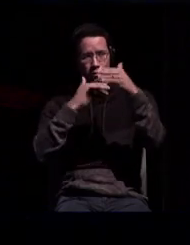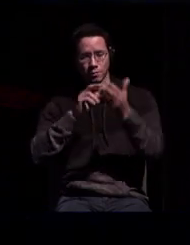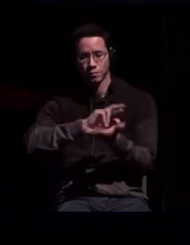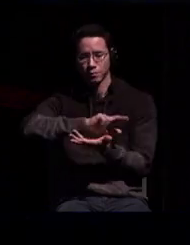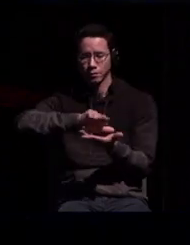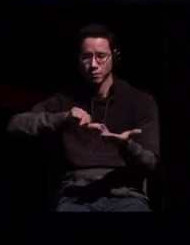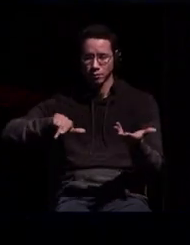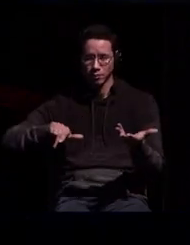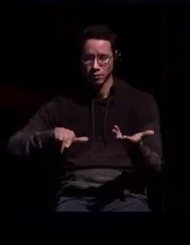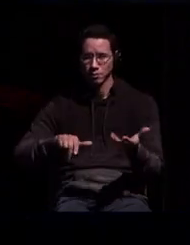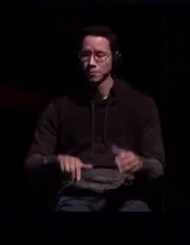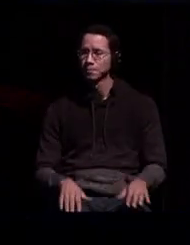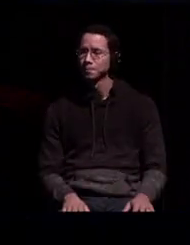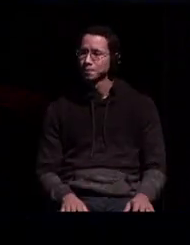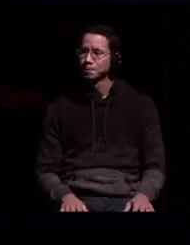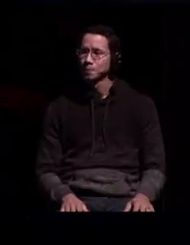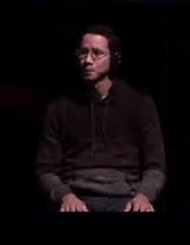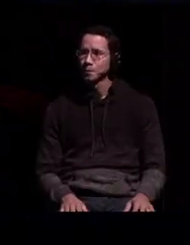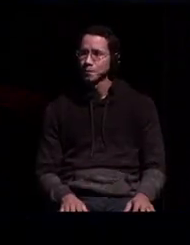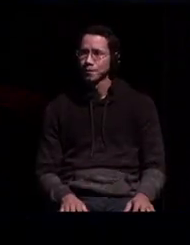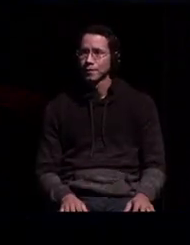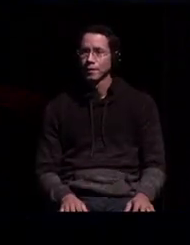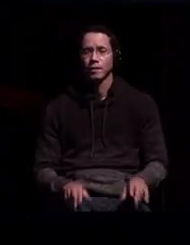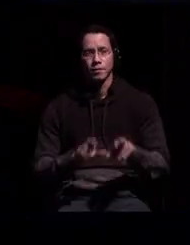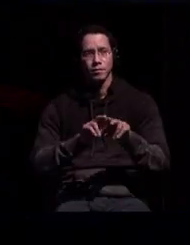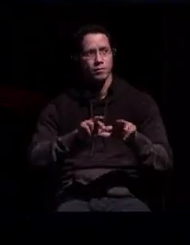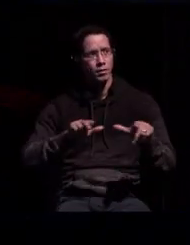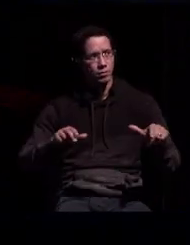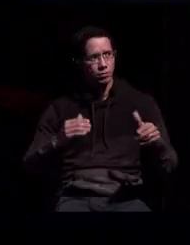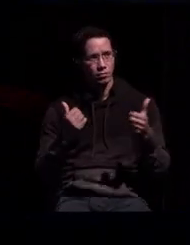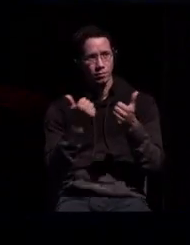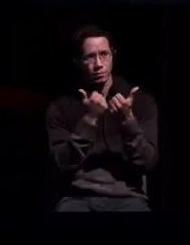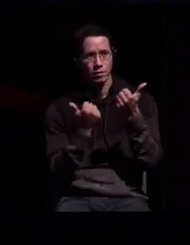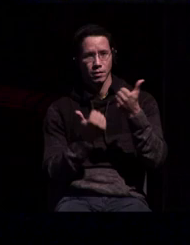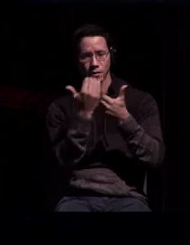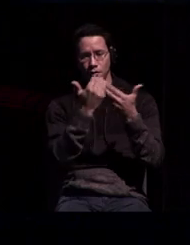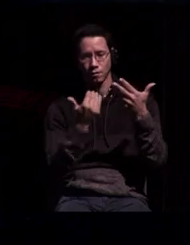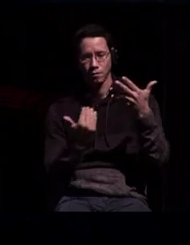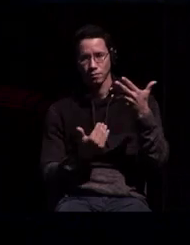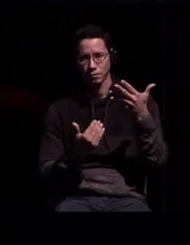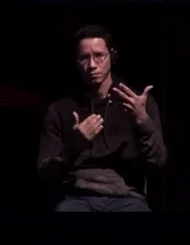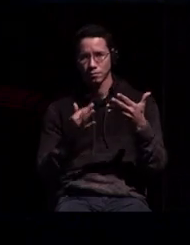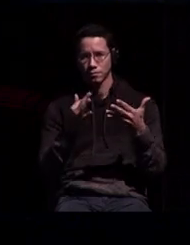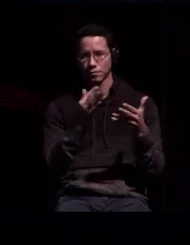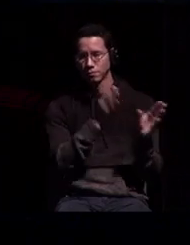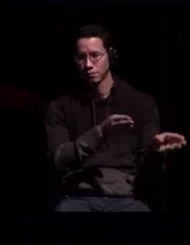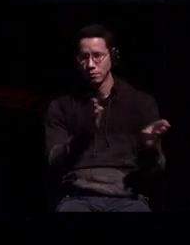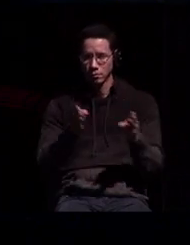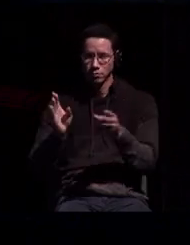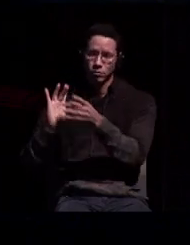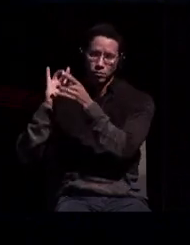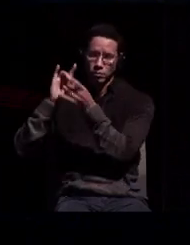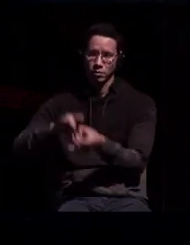levels, phases and contexts around the world. When we incorporate